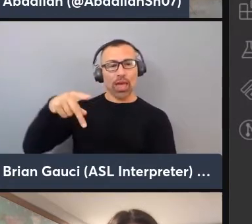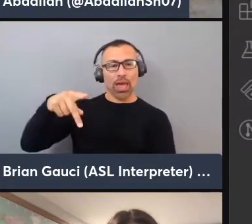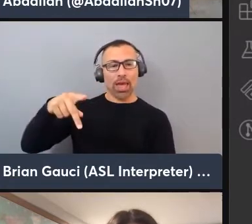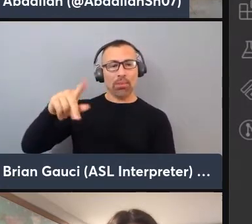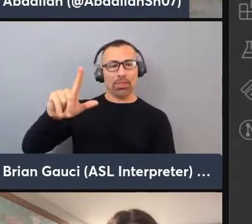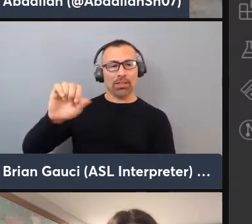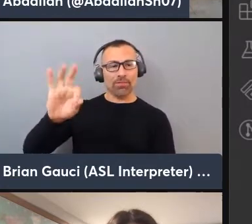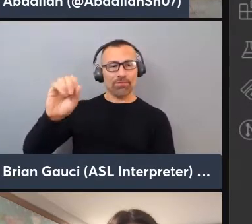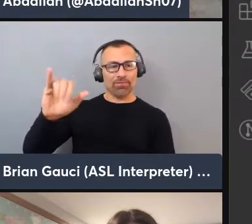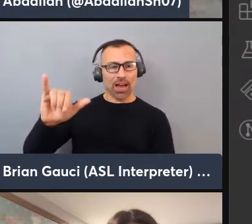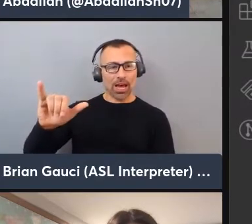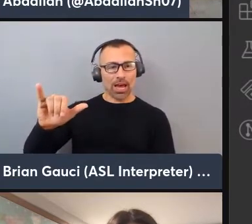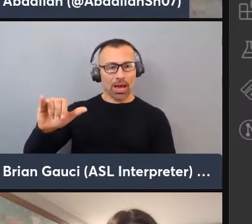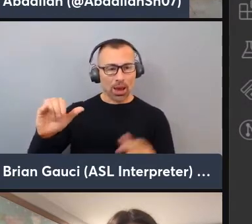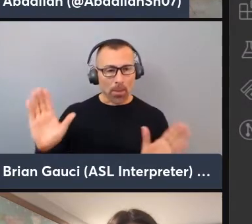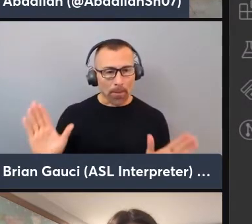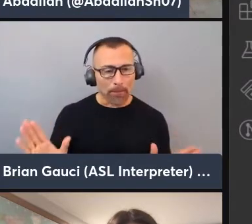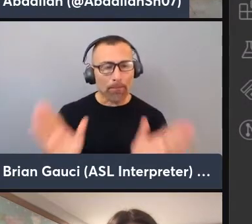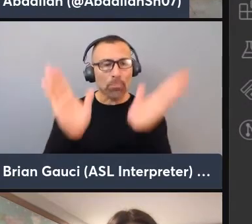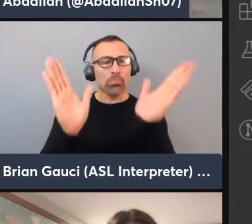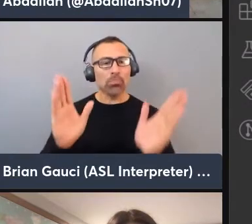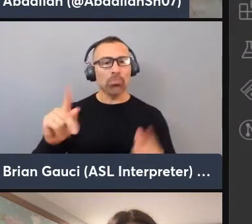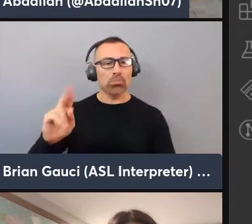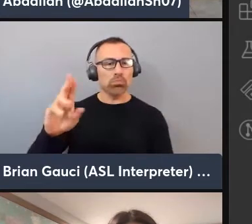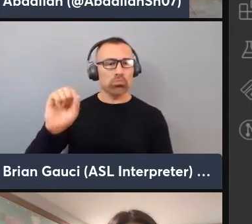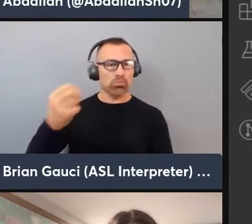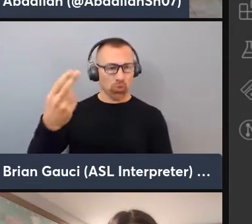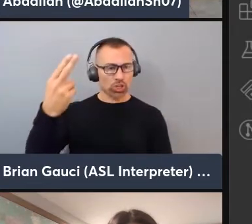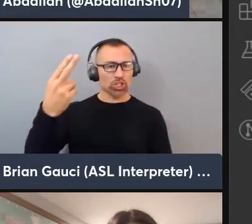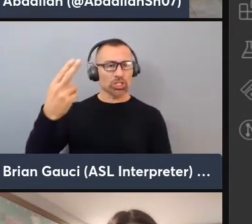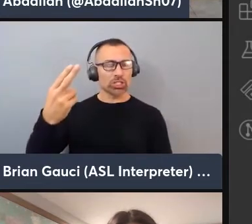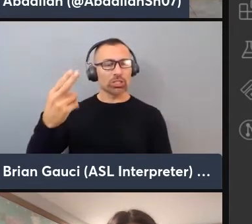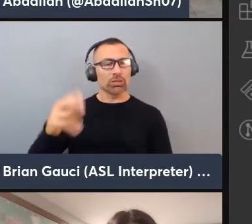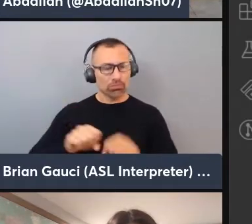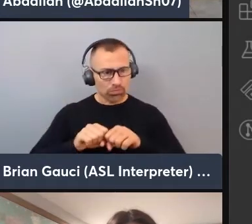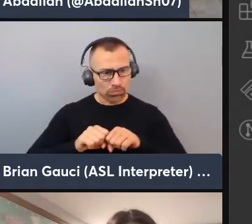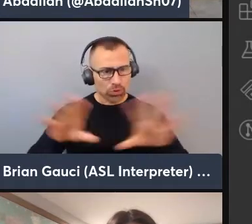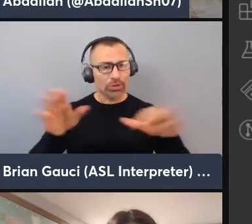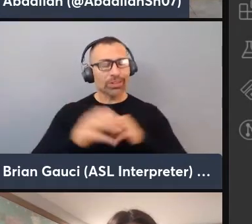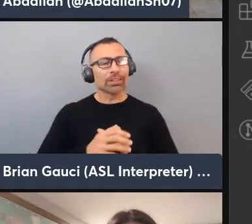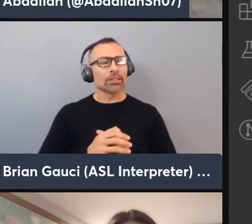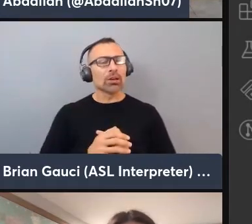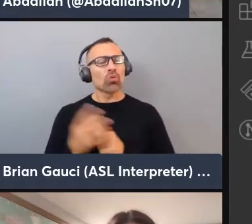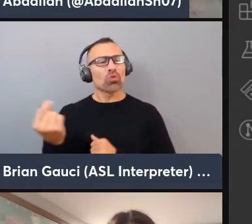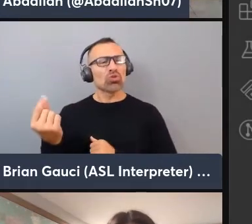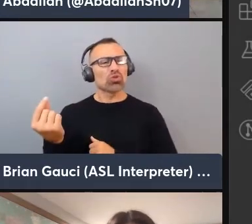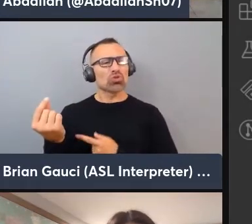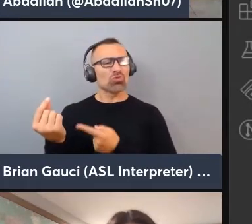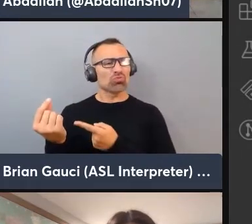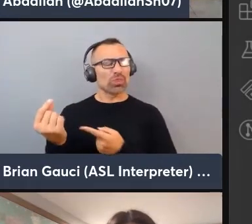and Amplify Push is the command that basically takes a look at all of the configurations that you have set up locally on your machine